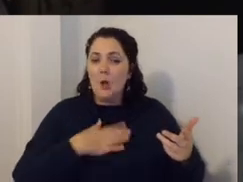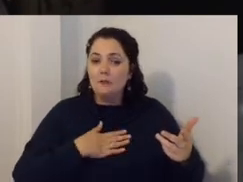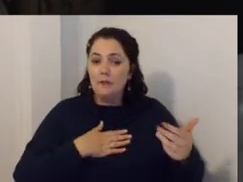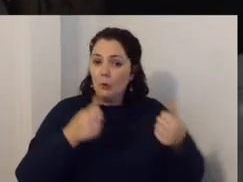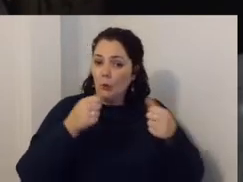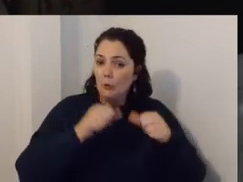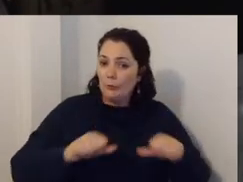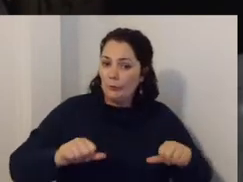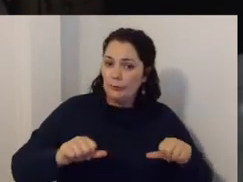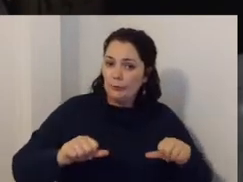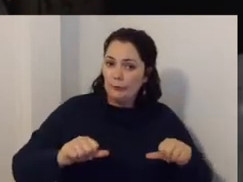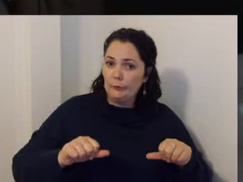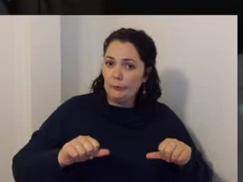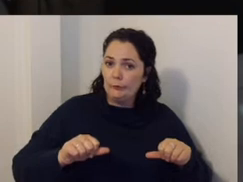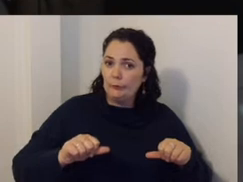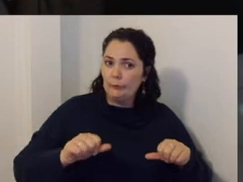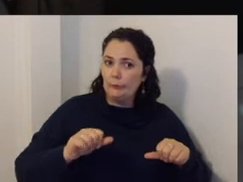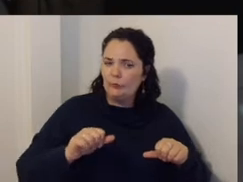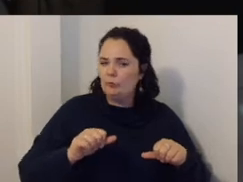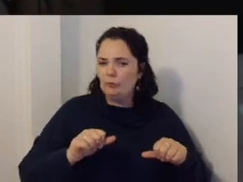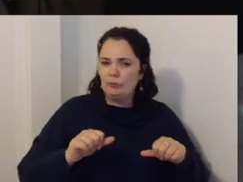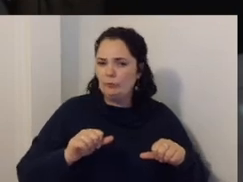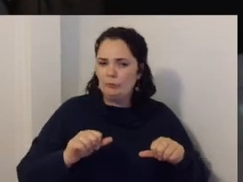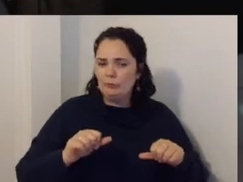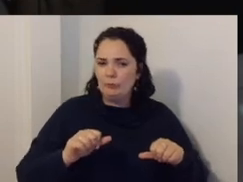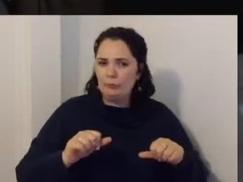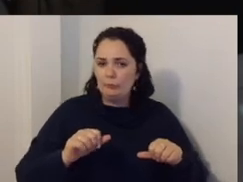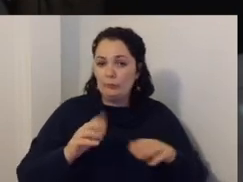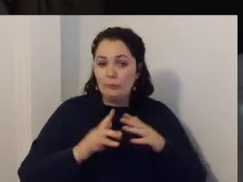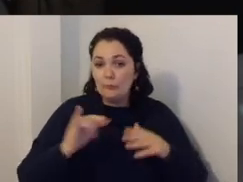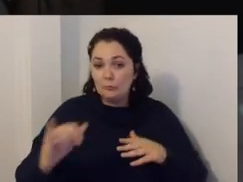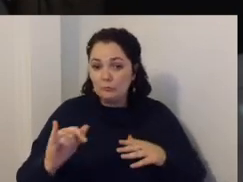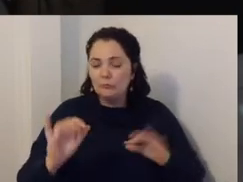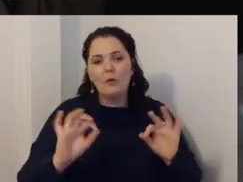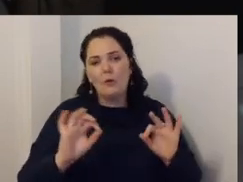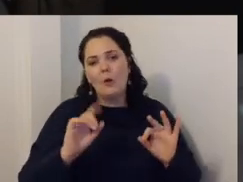any any beef with the manufacturers of those things um but I find that oftentimes when my